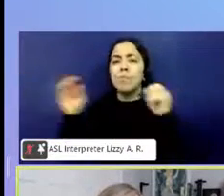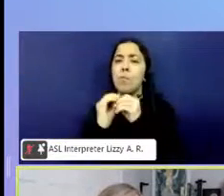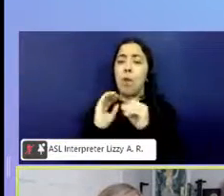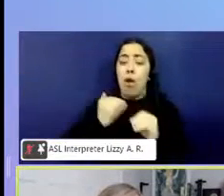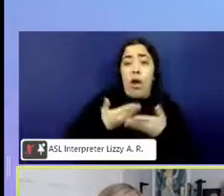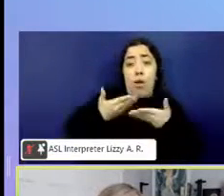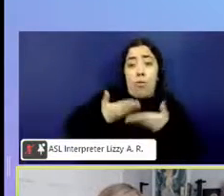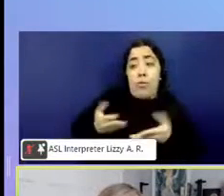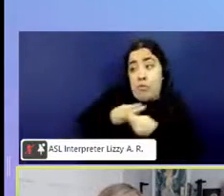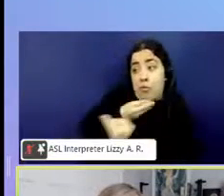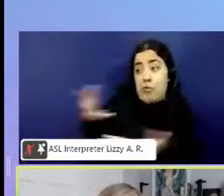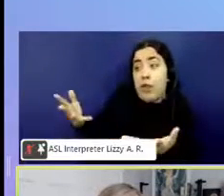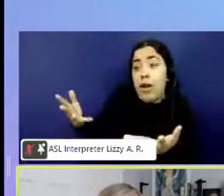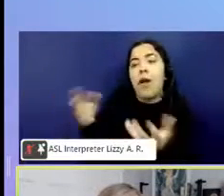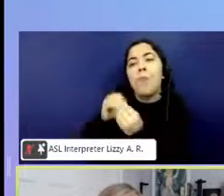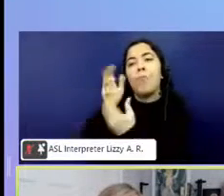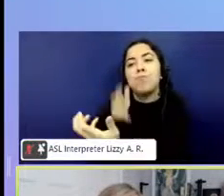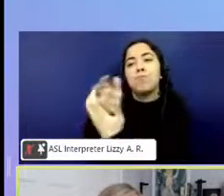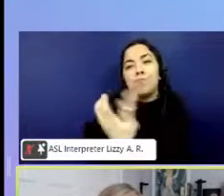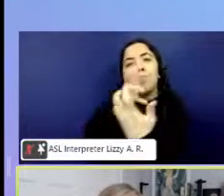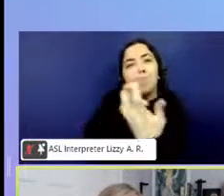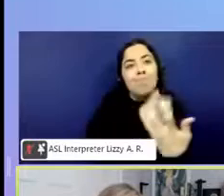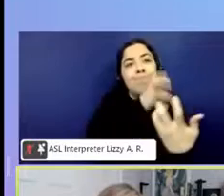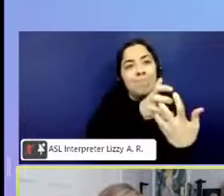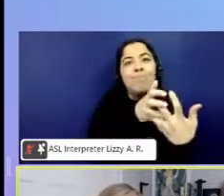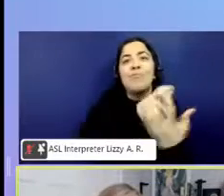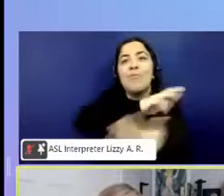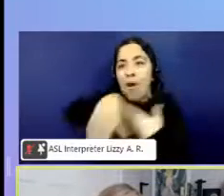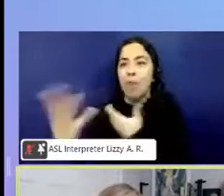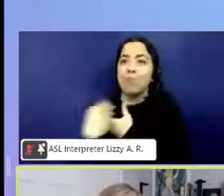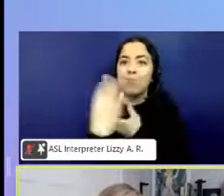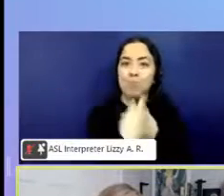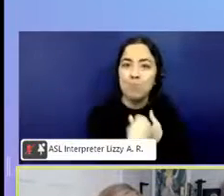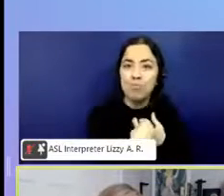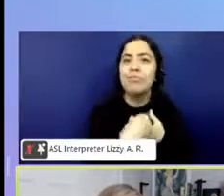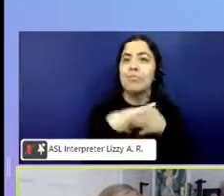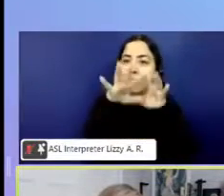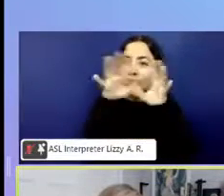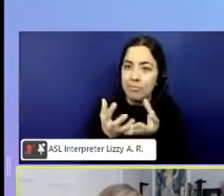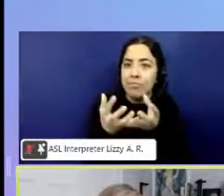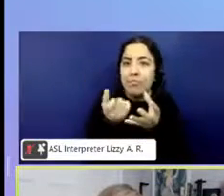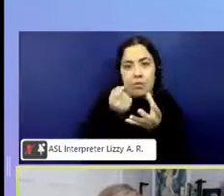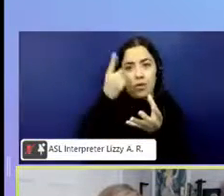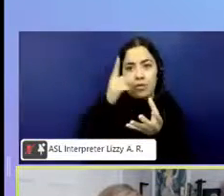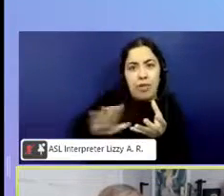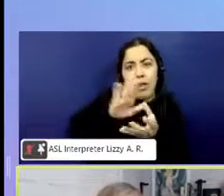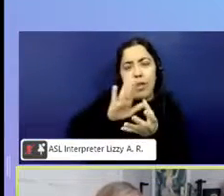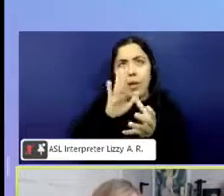so let's focus on what's universally important to all people understanding their motivations what